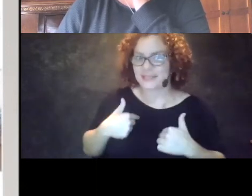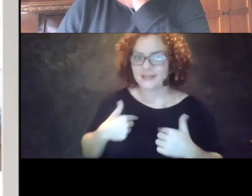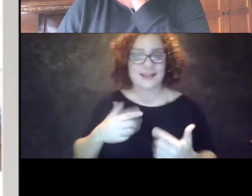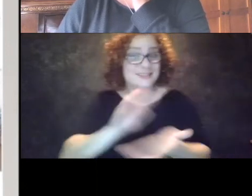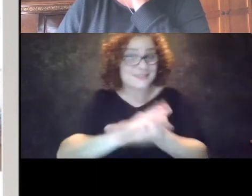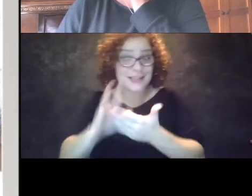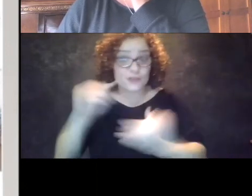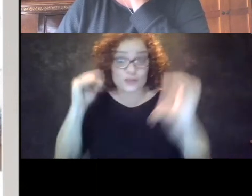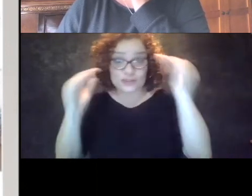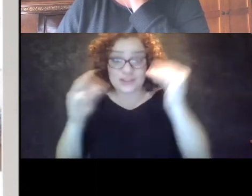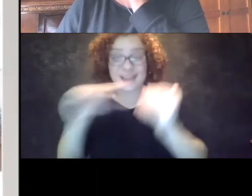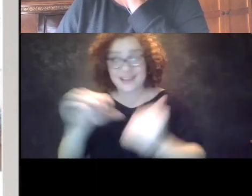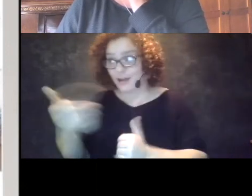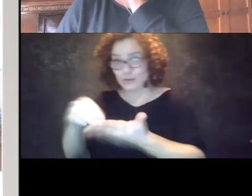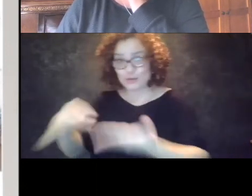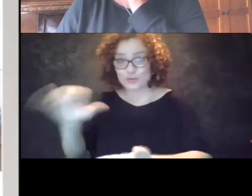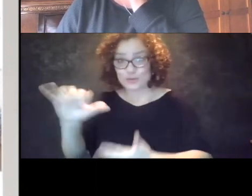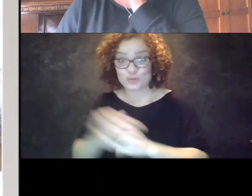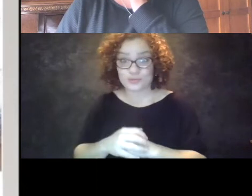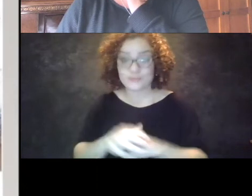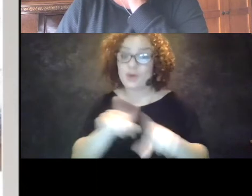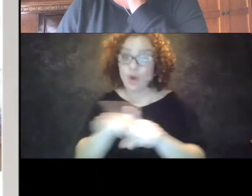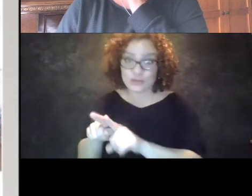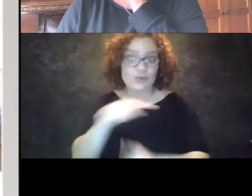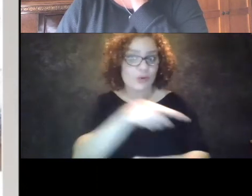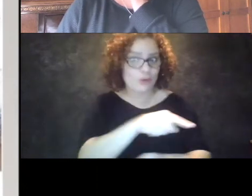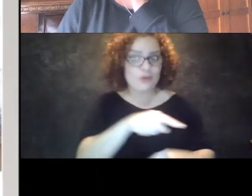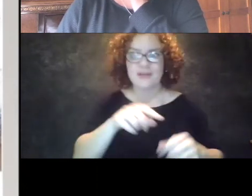show similarities. I'm sure there's other kids that play Minecraft and love baseball